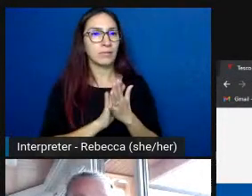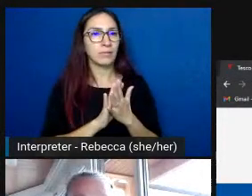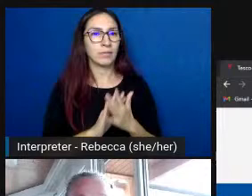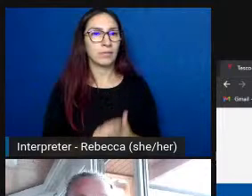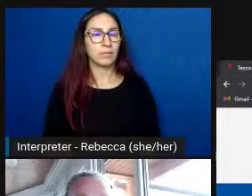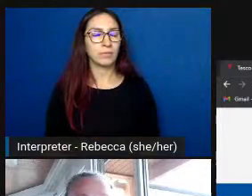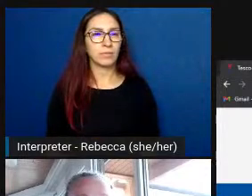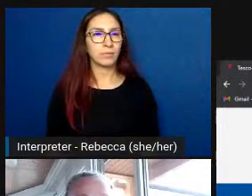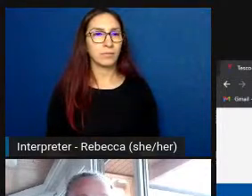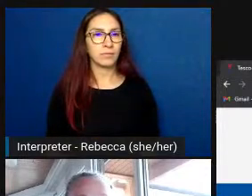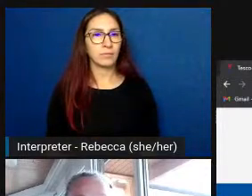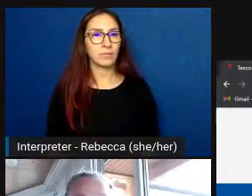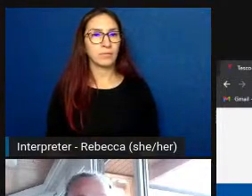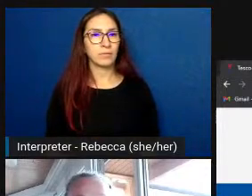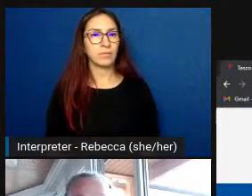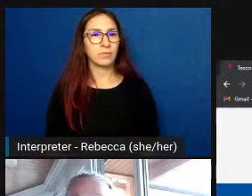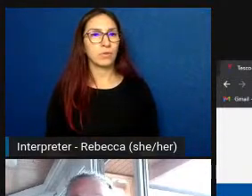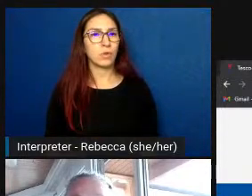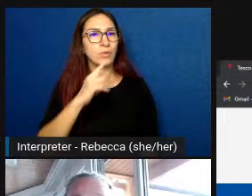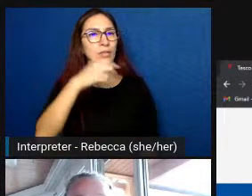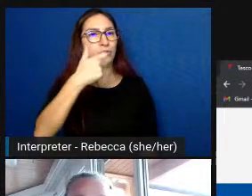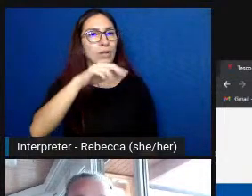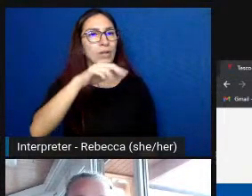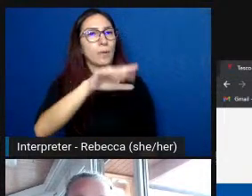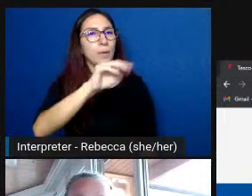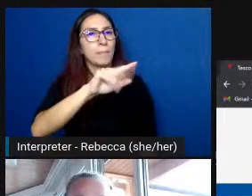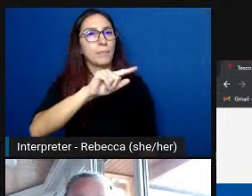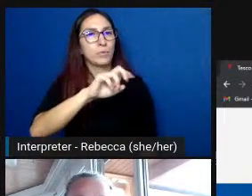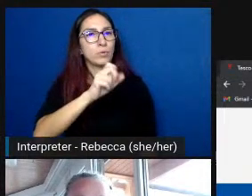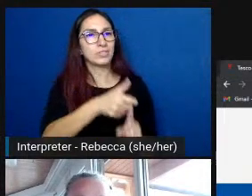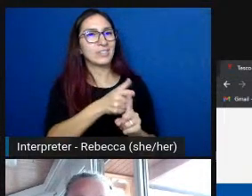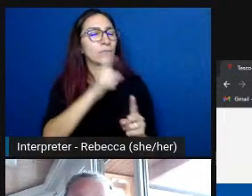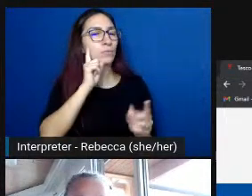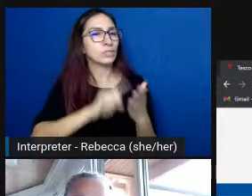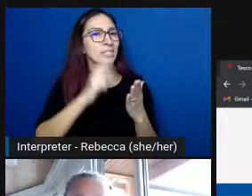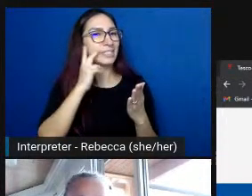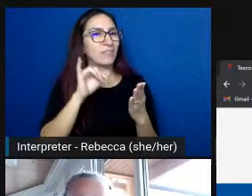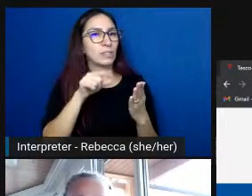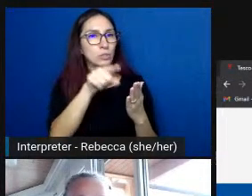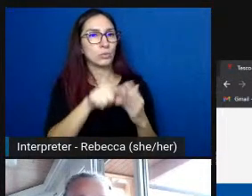Picca Neri: Anne, we cannot hear that well Lazar Bulatovic: There is cracking.